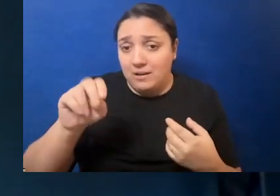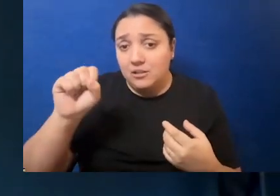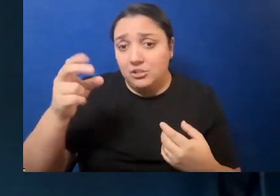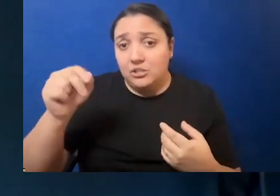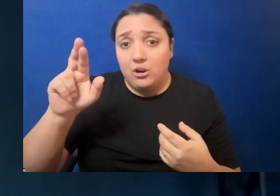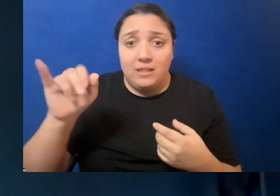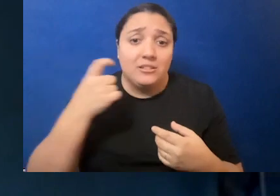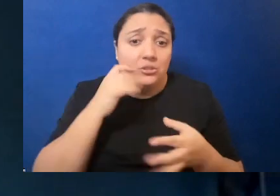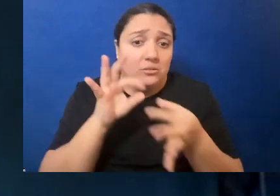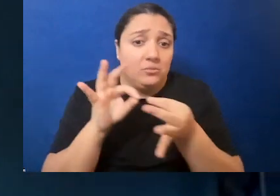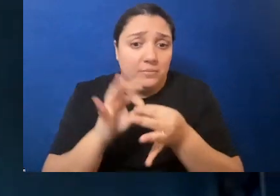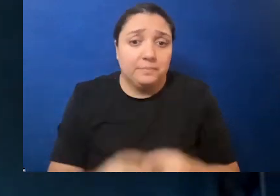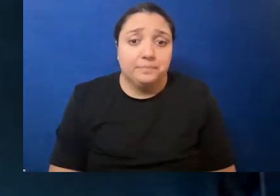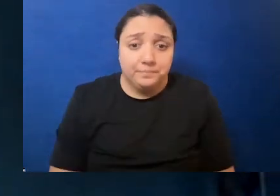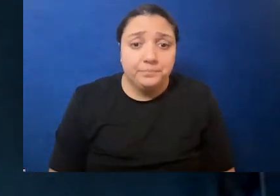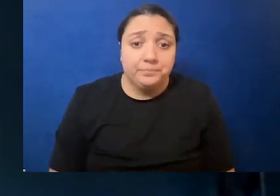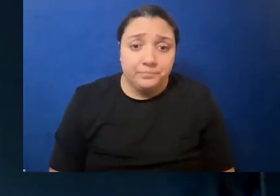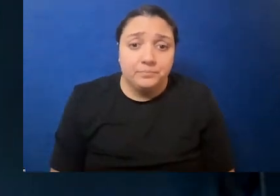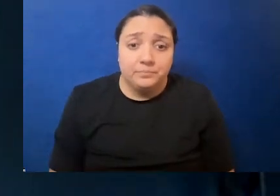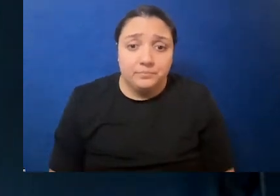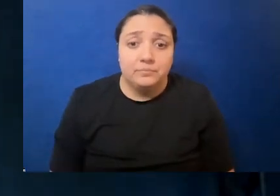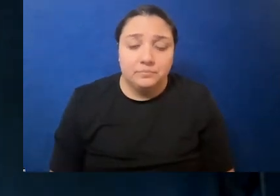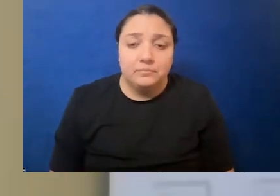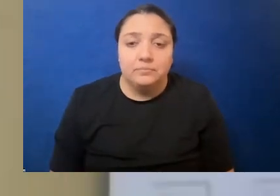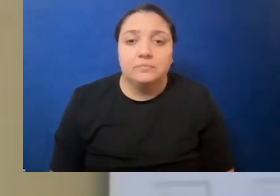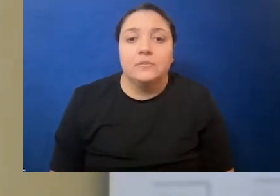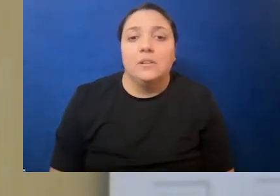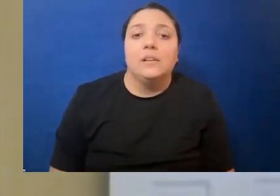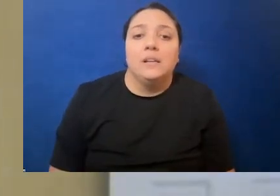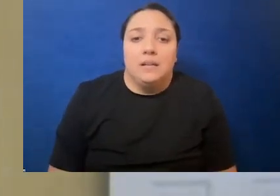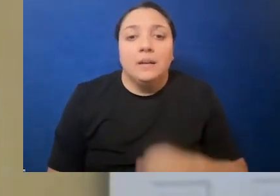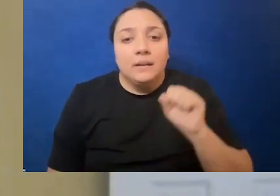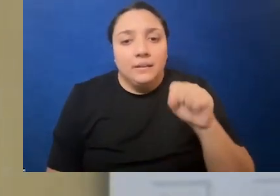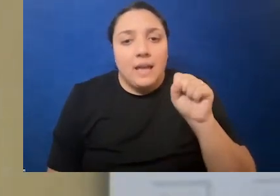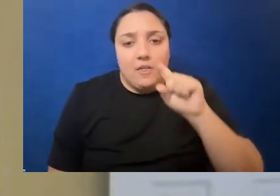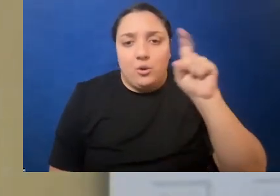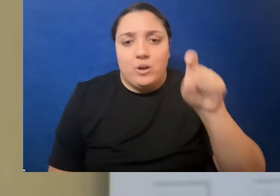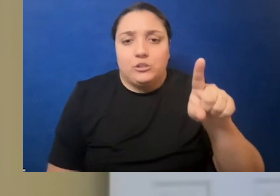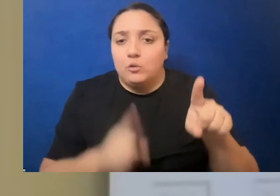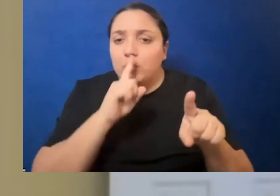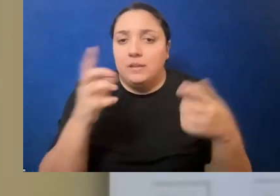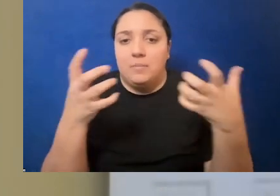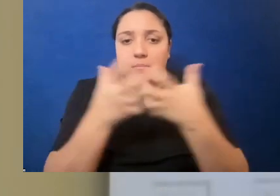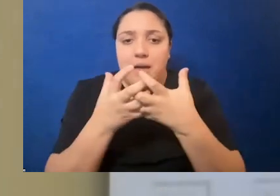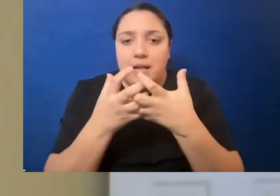SHARI DESCRIBED IT. YES, THE QUESTION GOES WITH